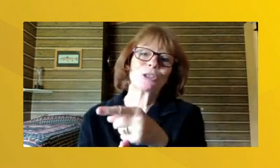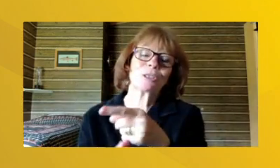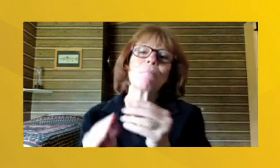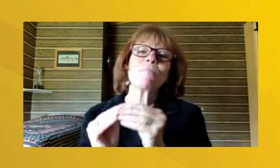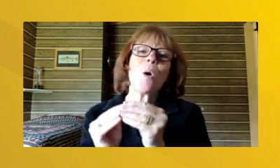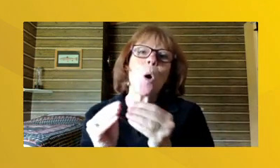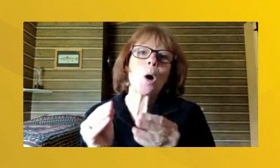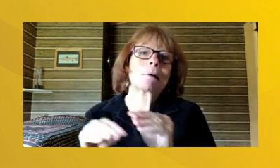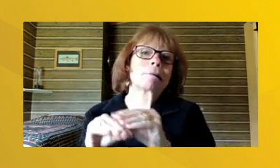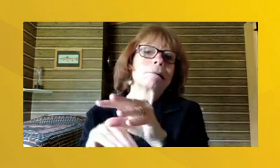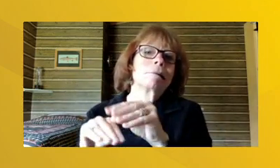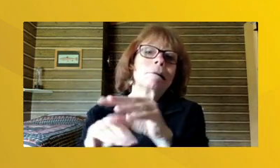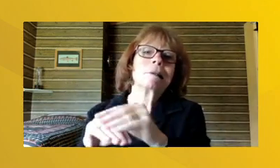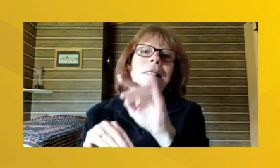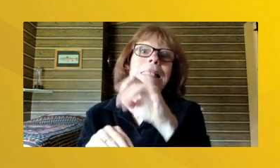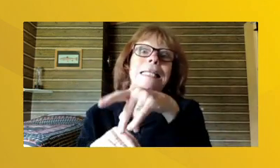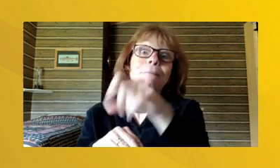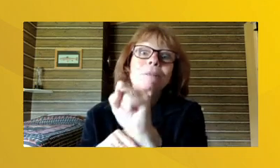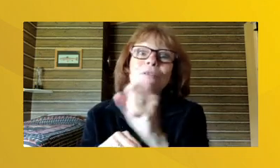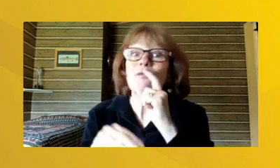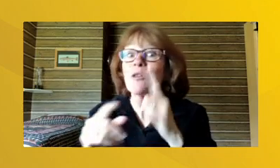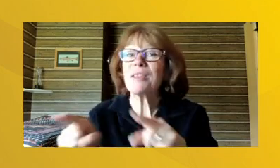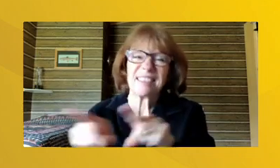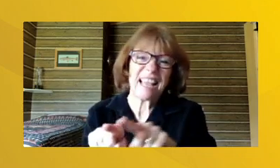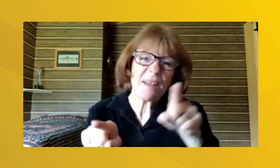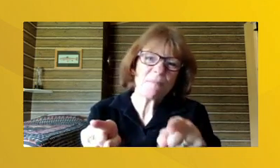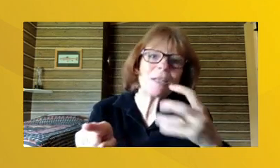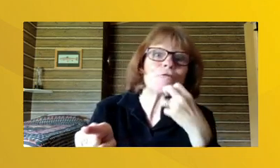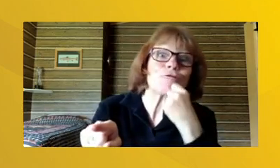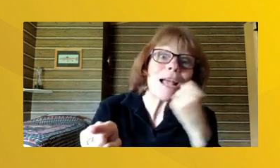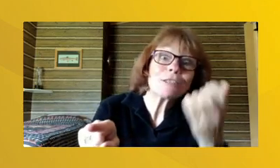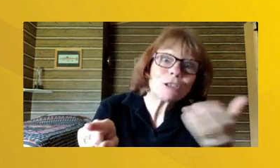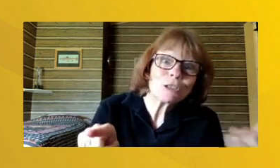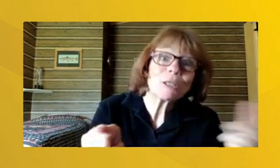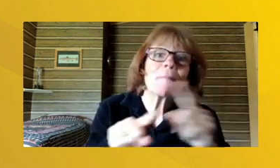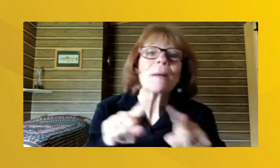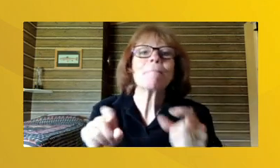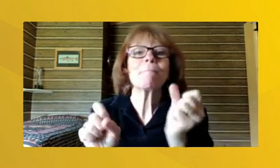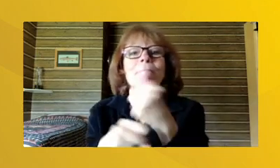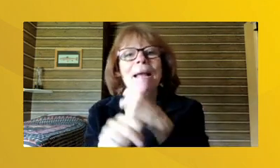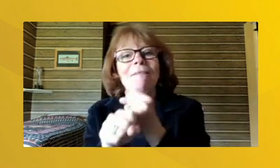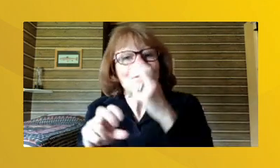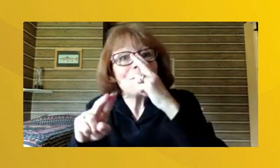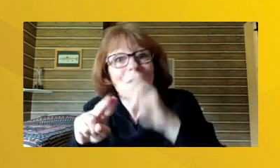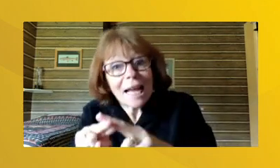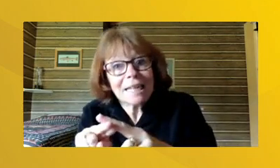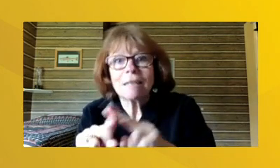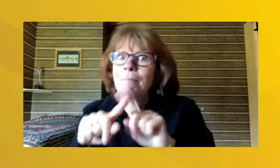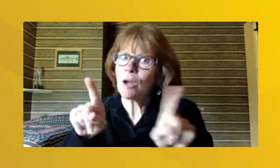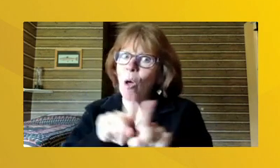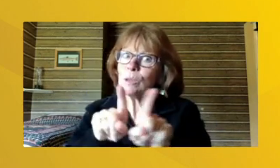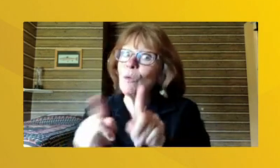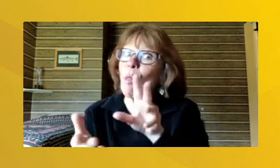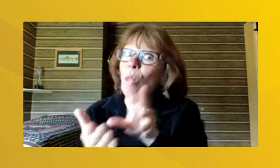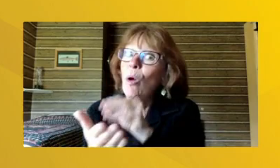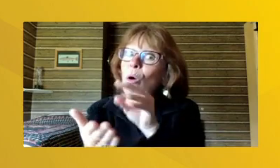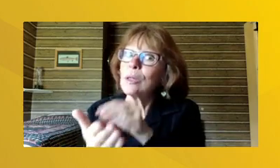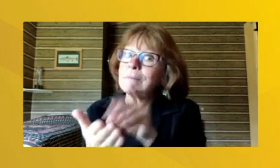same treasures to create fun and meaningful learning experiences. Alright, next slide, please.